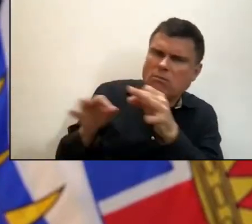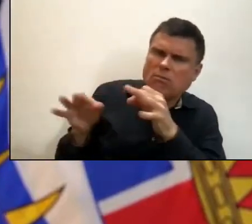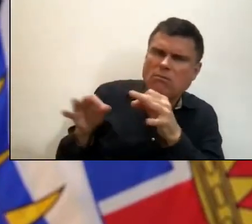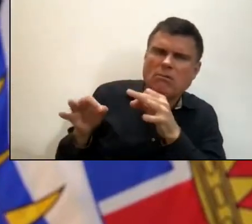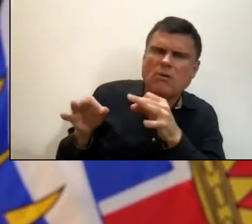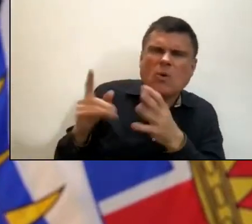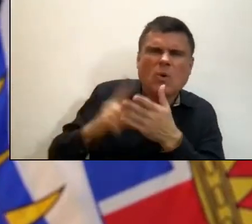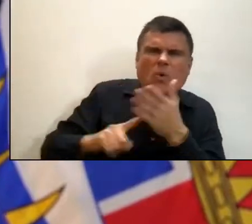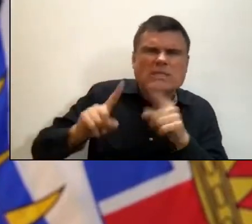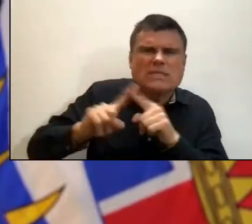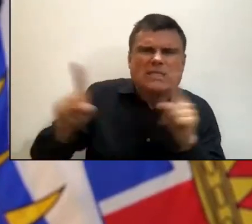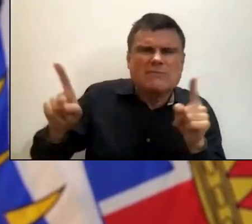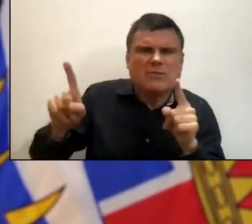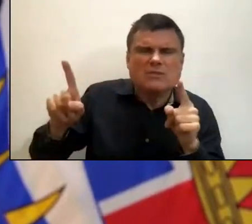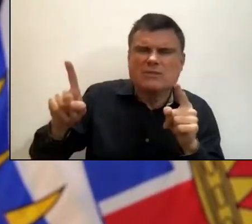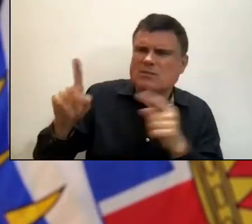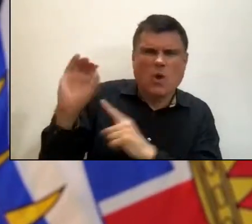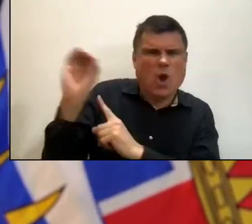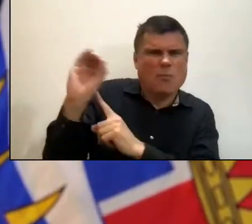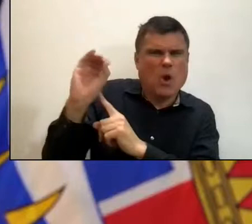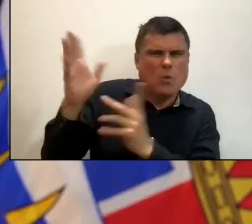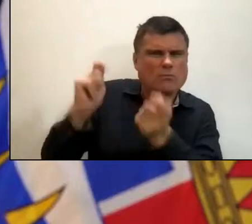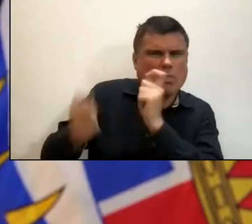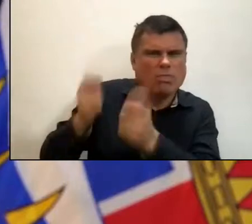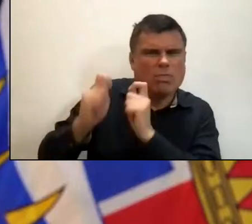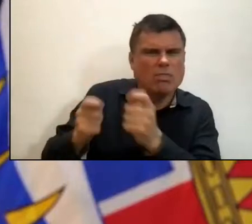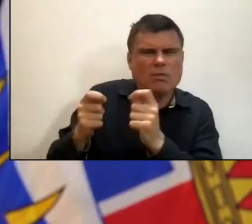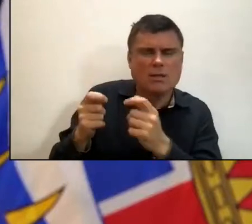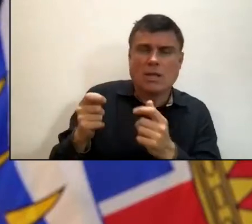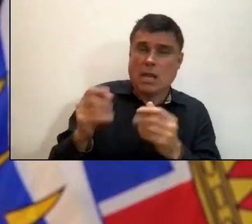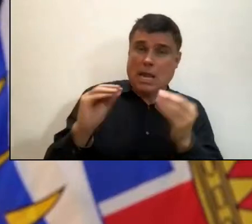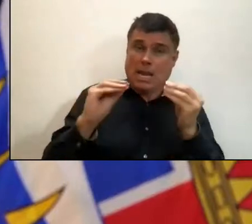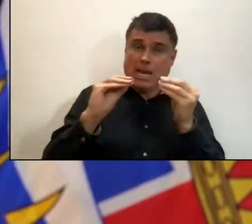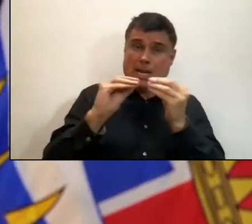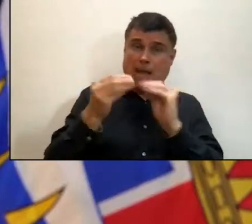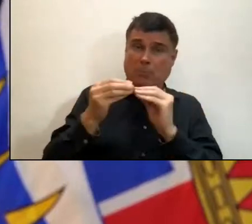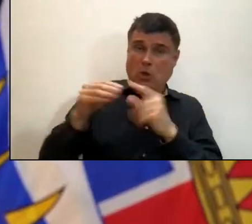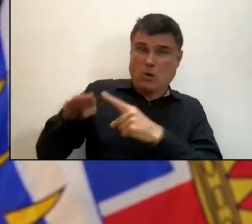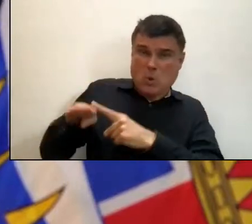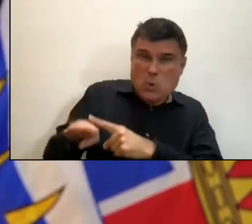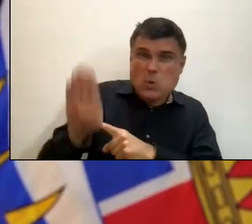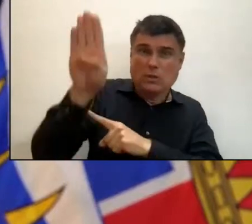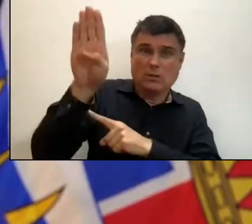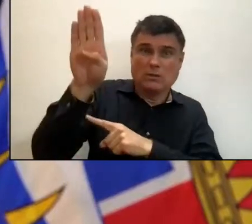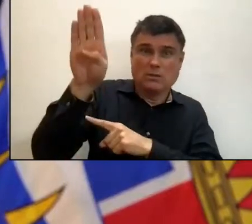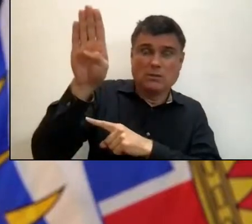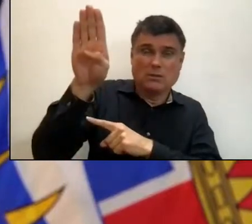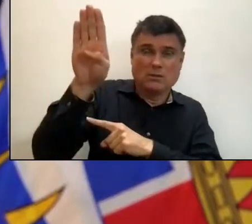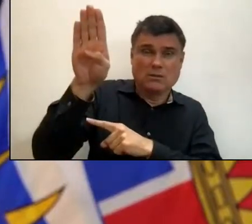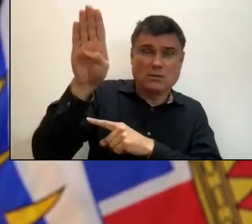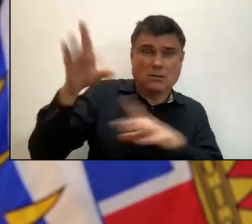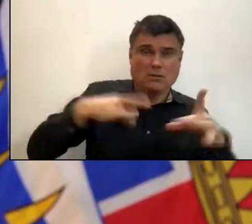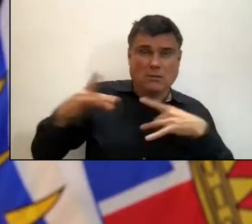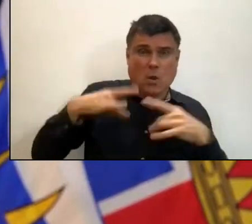About what you are expecting in terms of case numbers or just the trajectory? It's a whole variety of